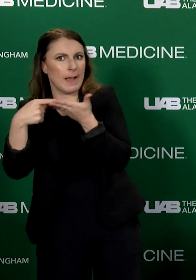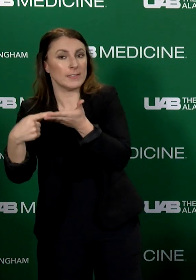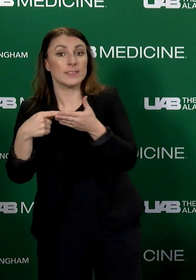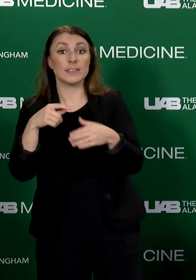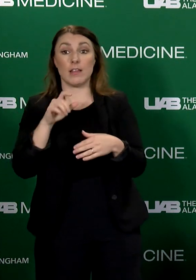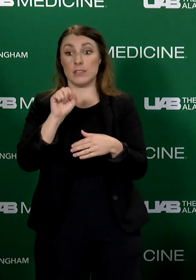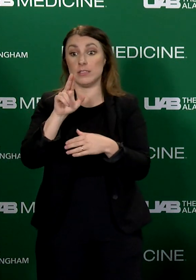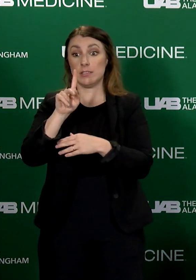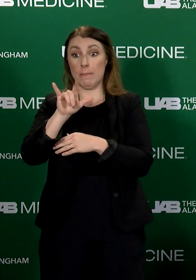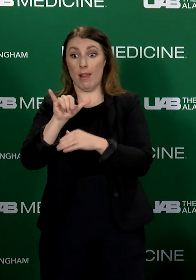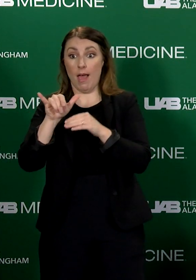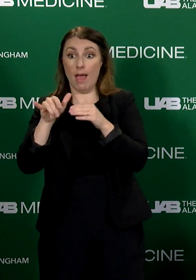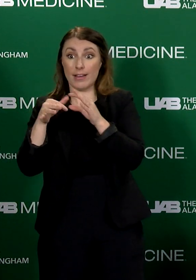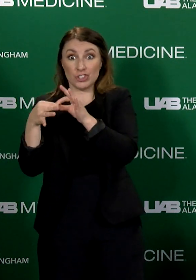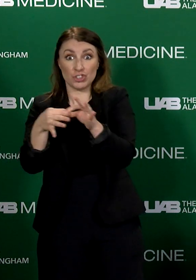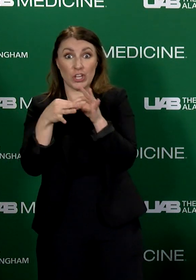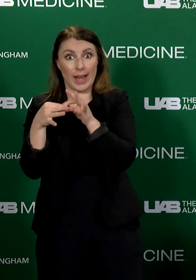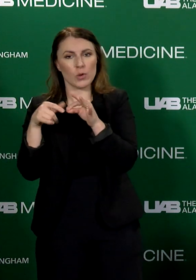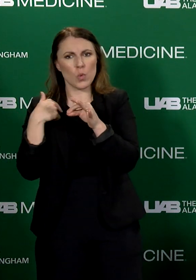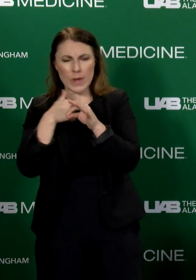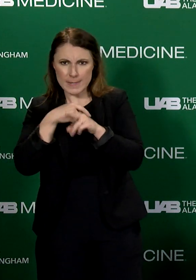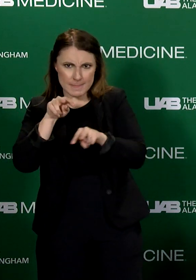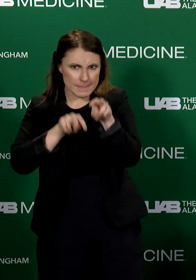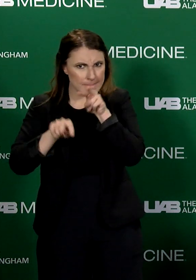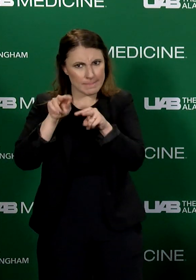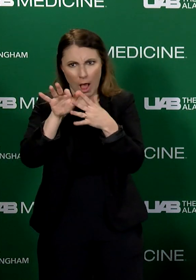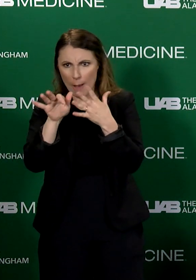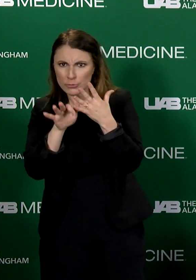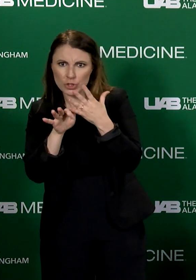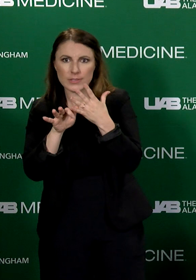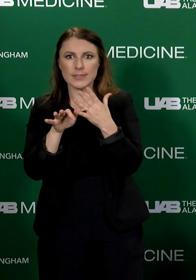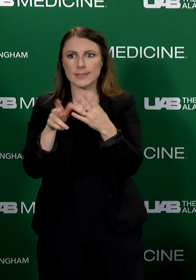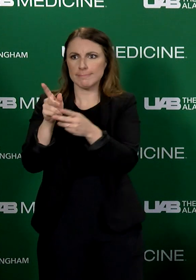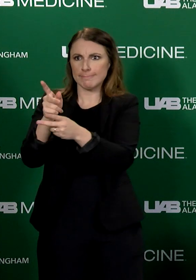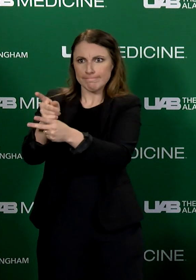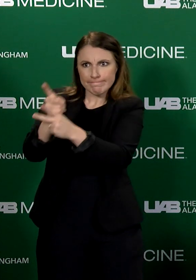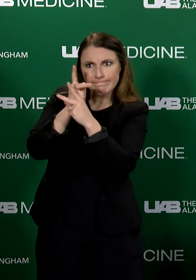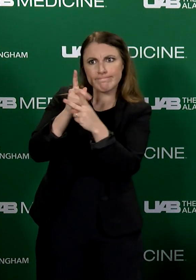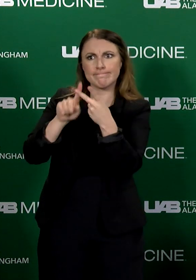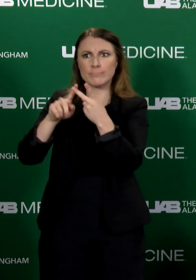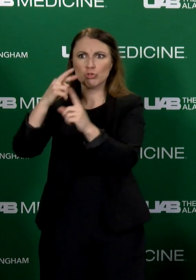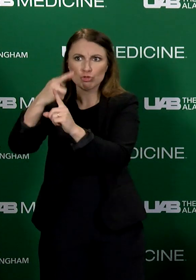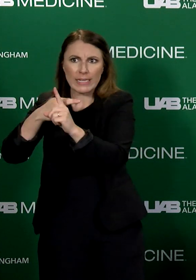options for procuring and renting additional vents once again nationally